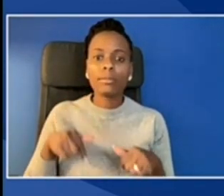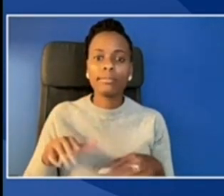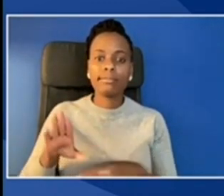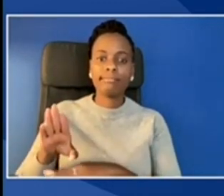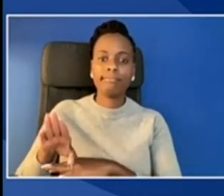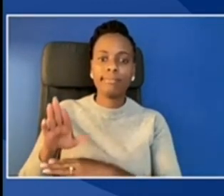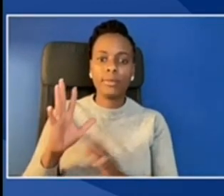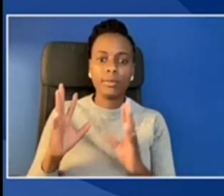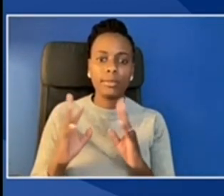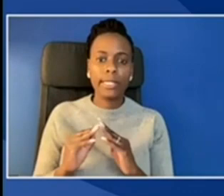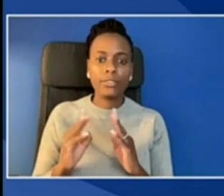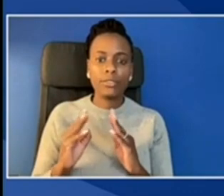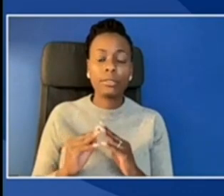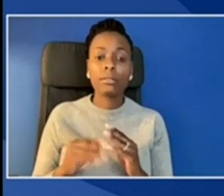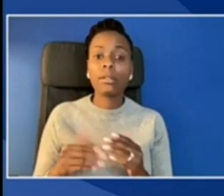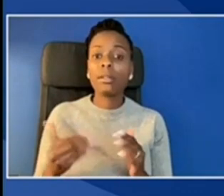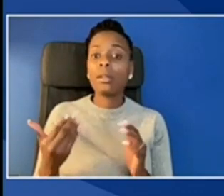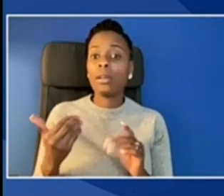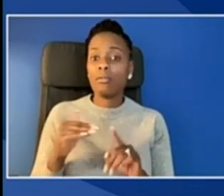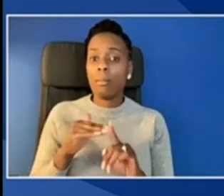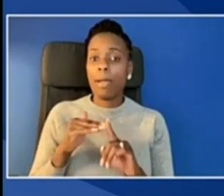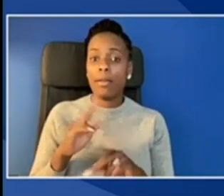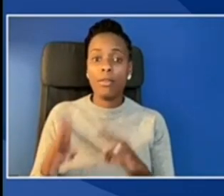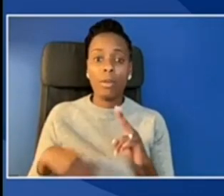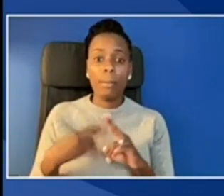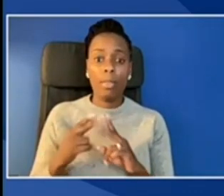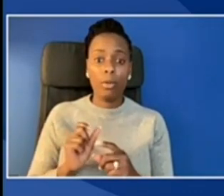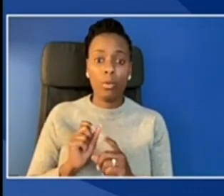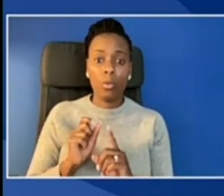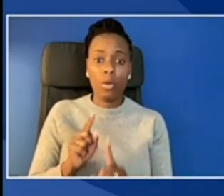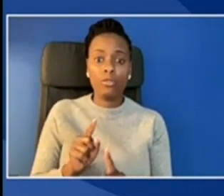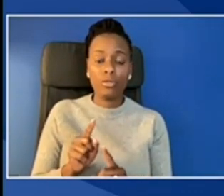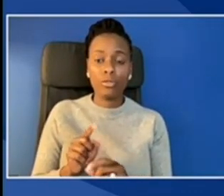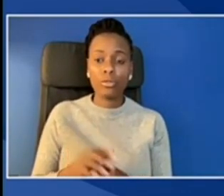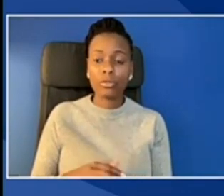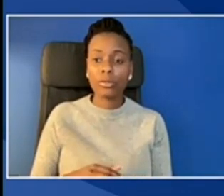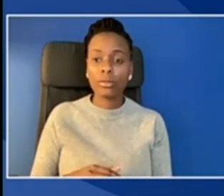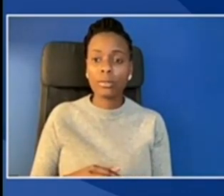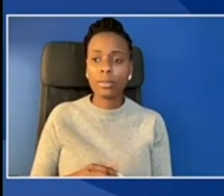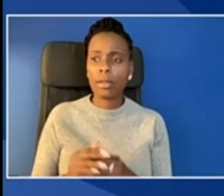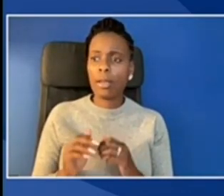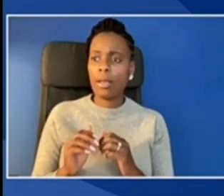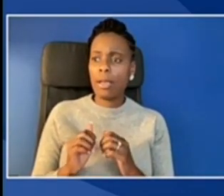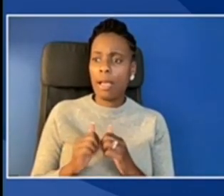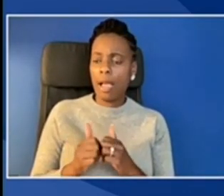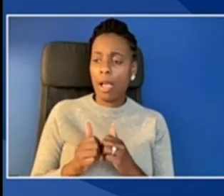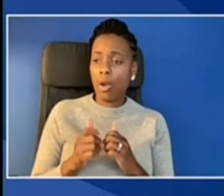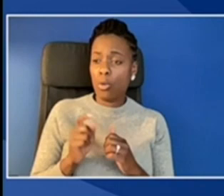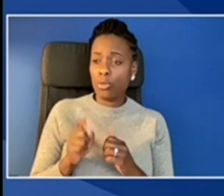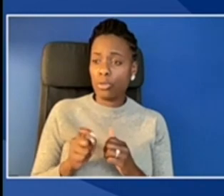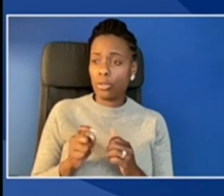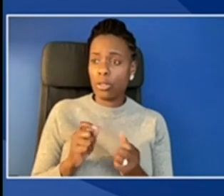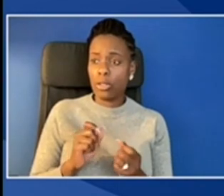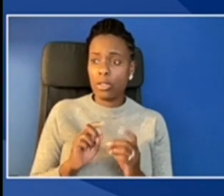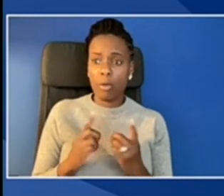discussion question that we're working with right now. How should the Department consider operational limitations in